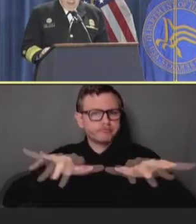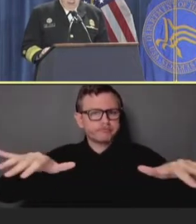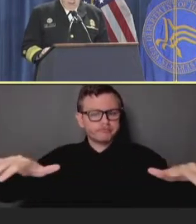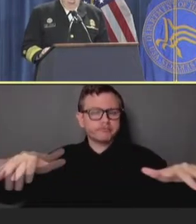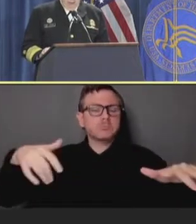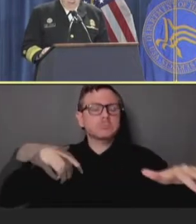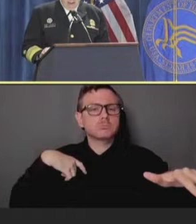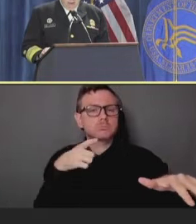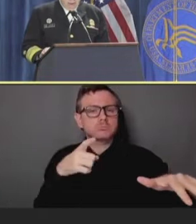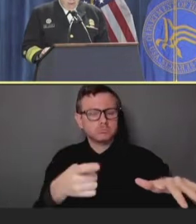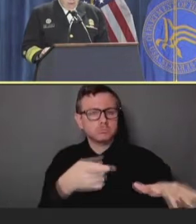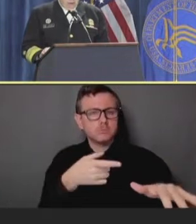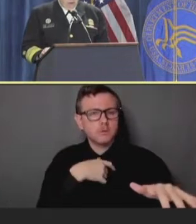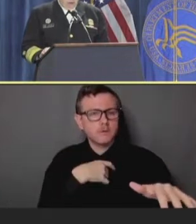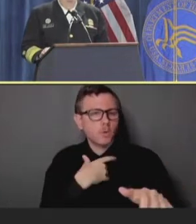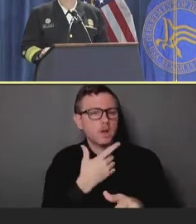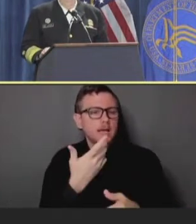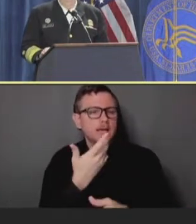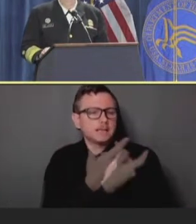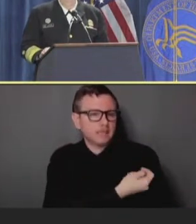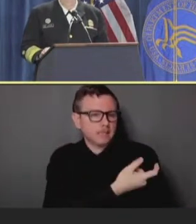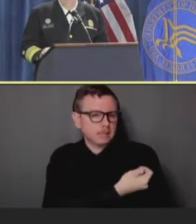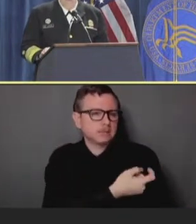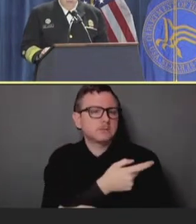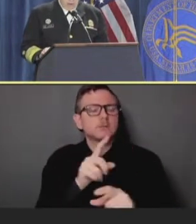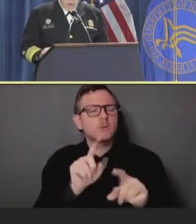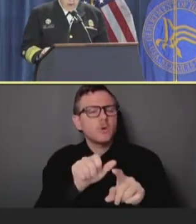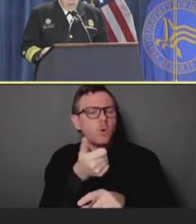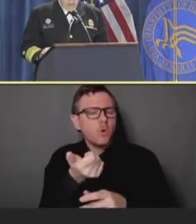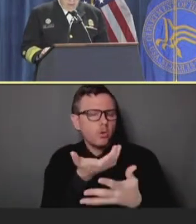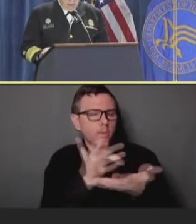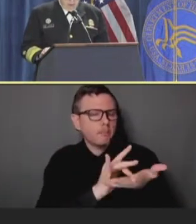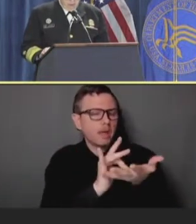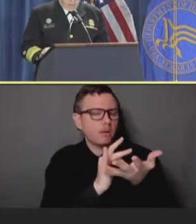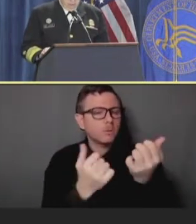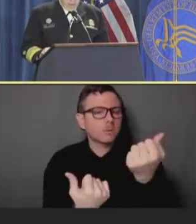the delivery of medical countermeasures to communities at greatest risk for infection.